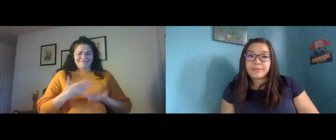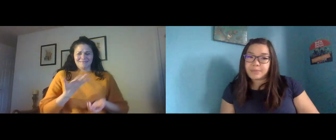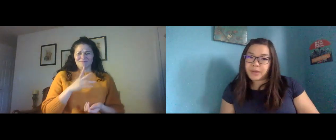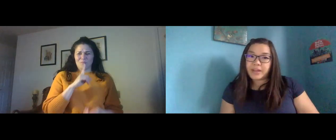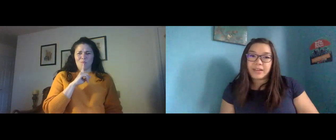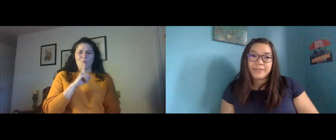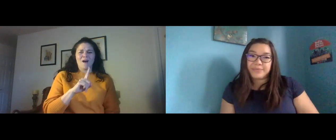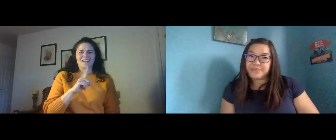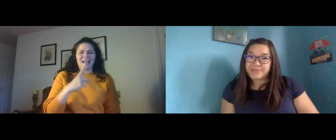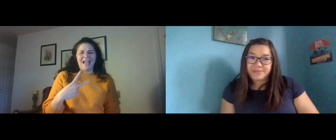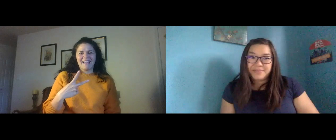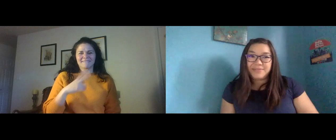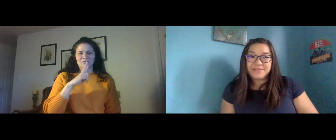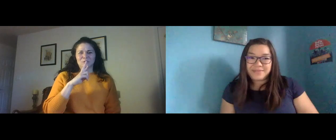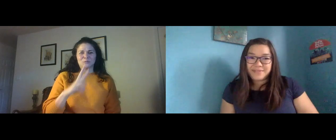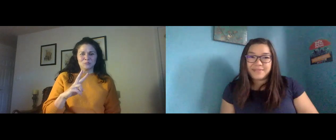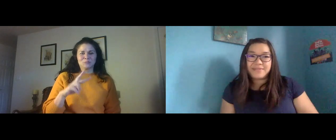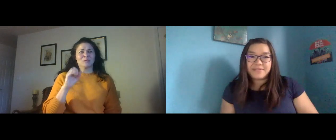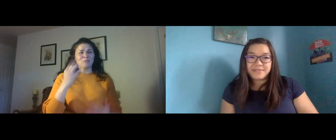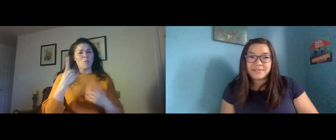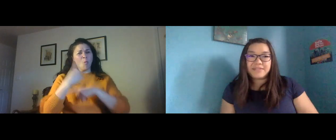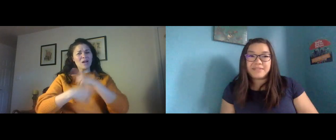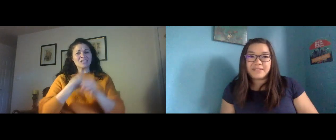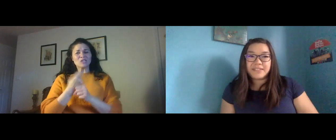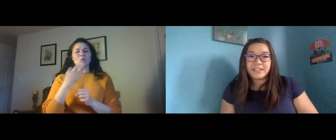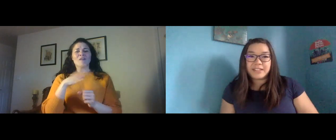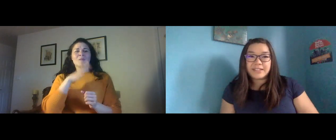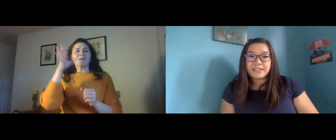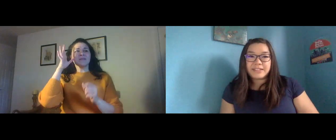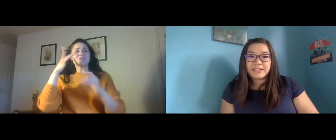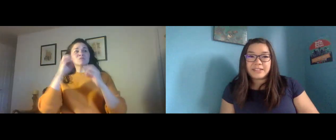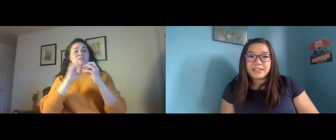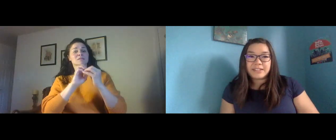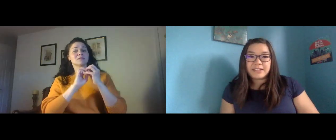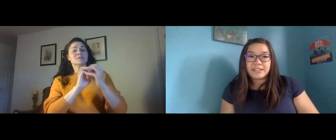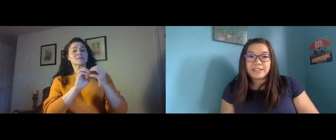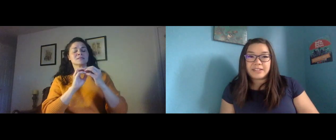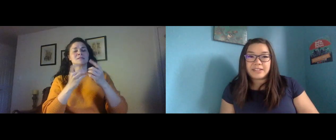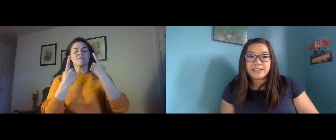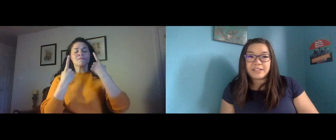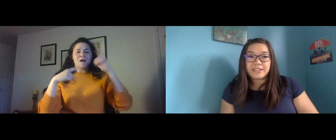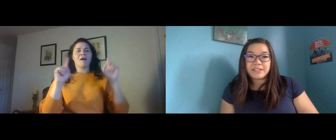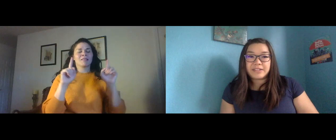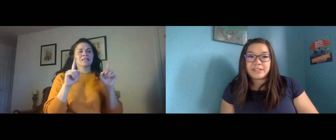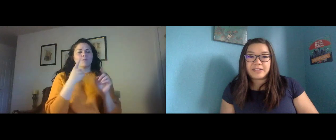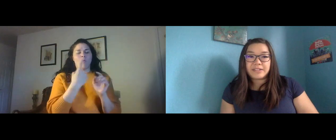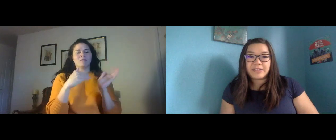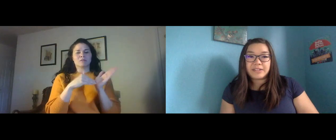At that time I was pretty young, maybe one and a half, two years old. After one year of back and forth with doctors, we finally found one doctor,